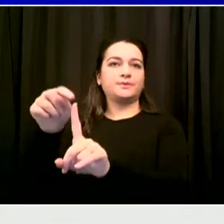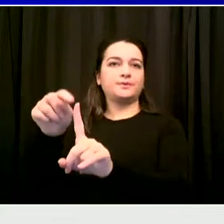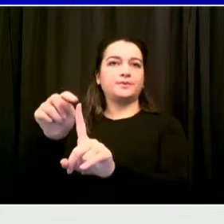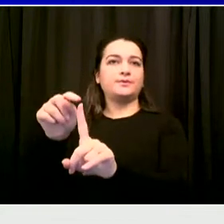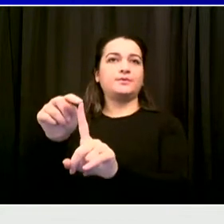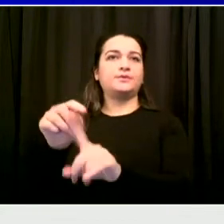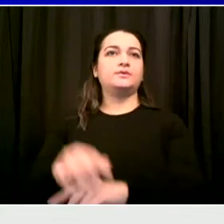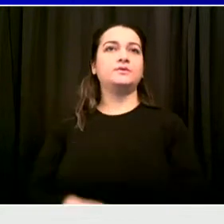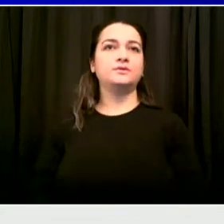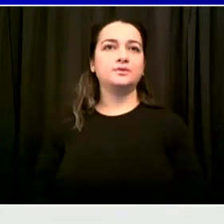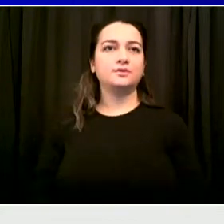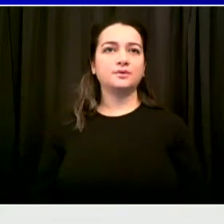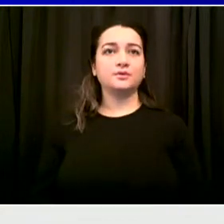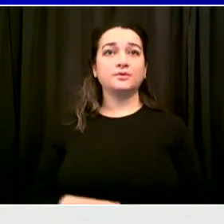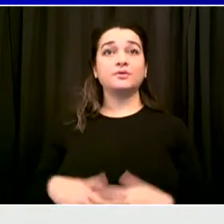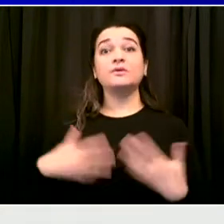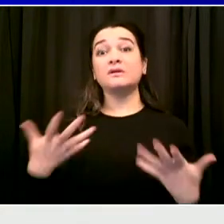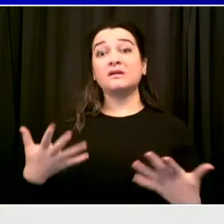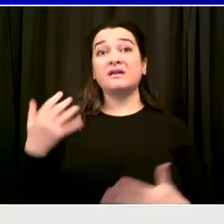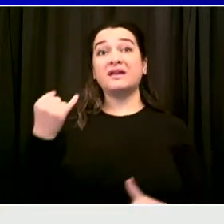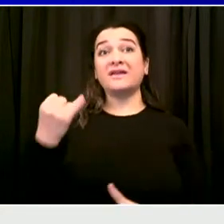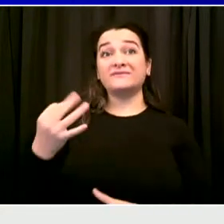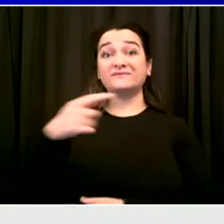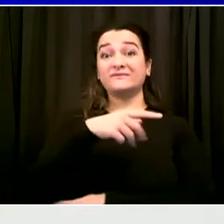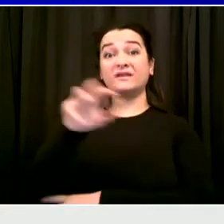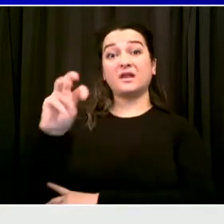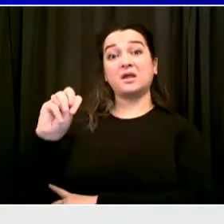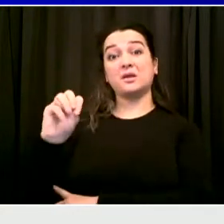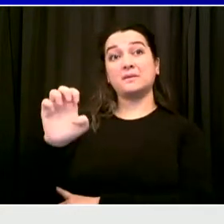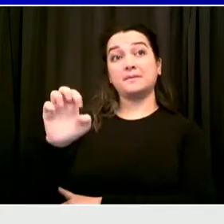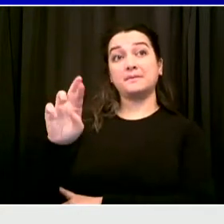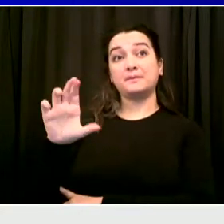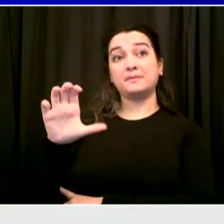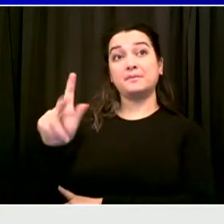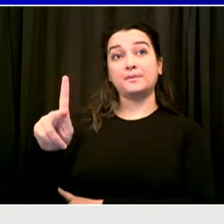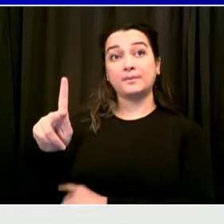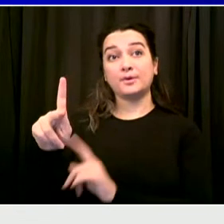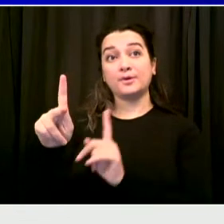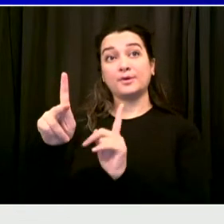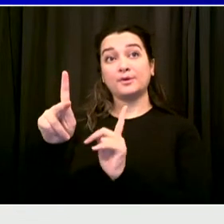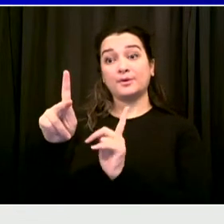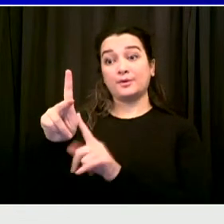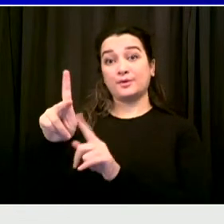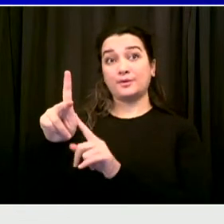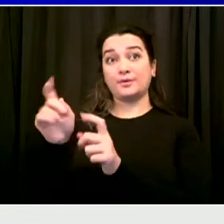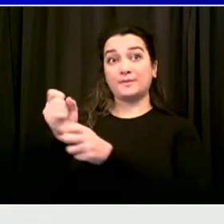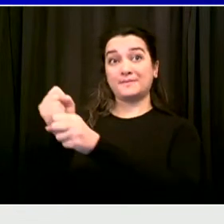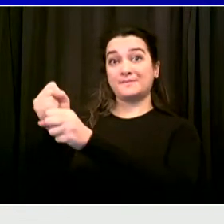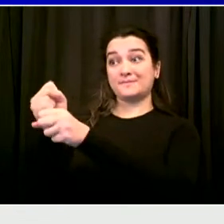NEED YOU TO DO, WE NEED YOU TO PRODUCE THE VACCINES WE ALREADY HAVE SO WE CAN INCREASE SUPPLY.